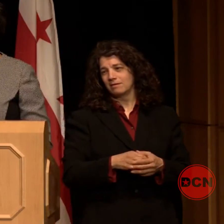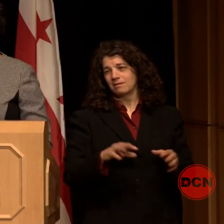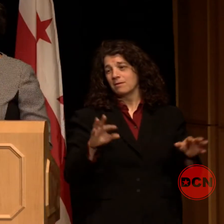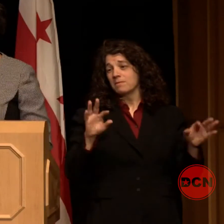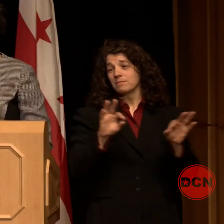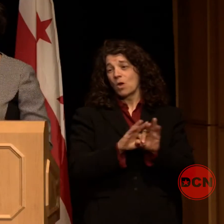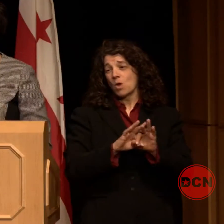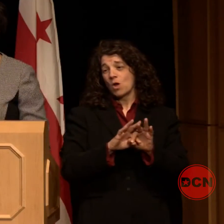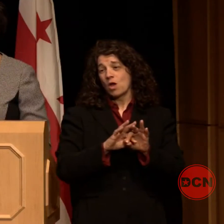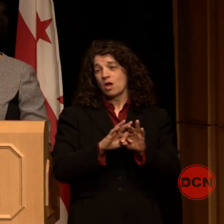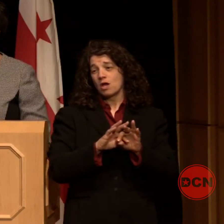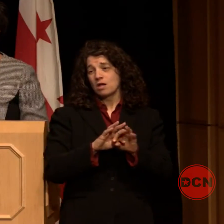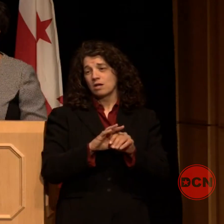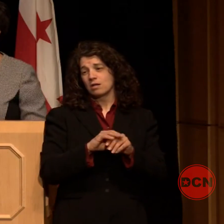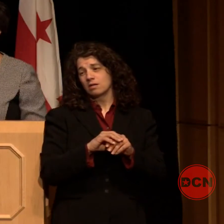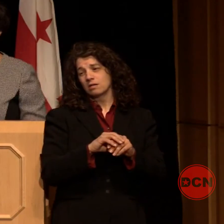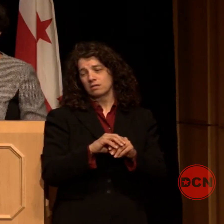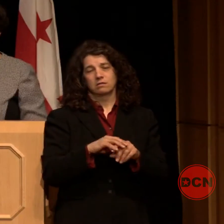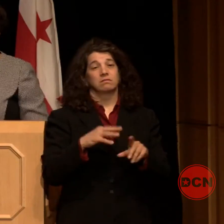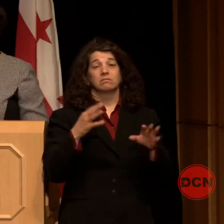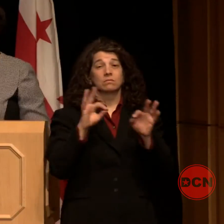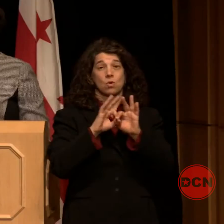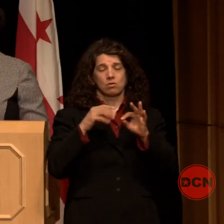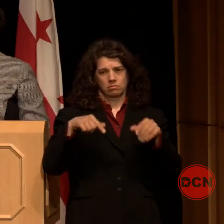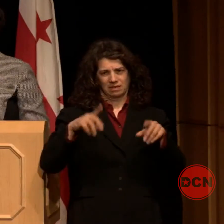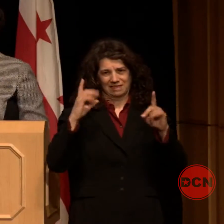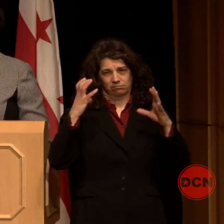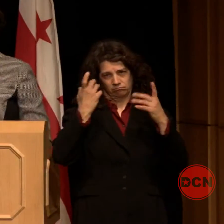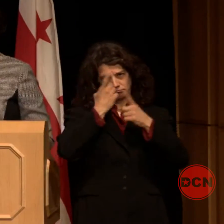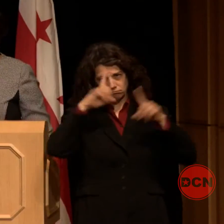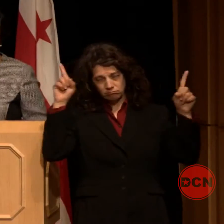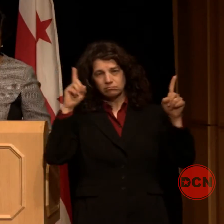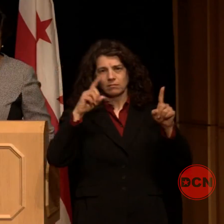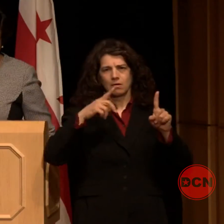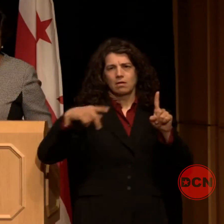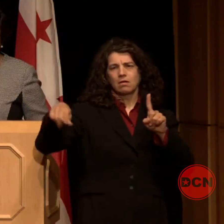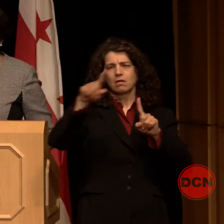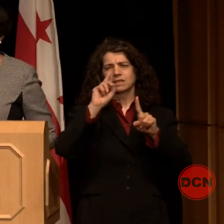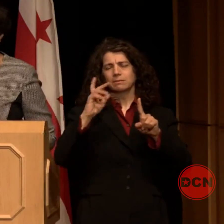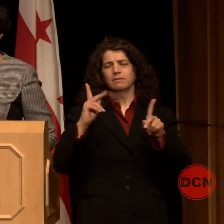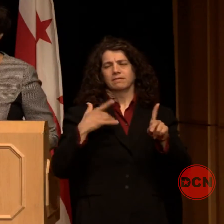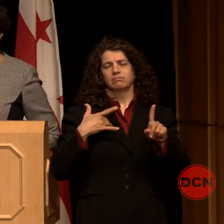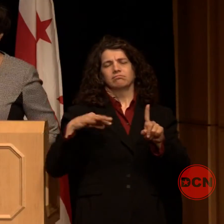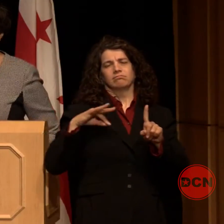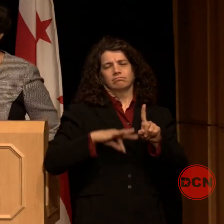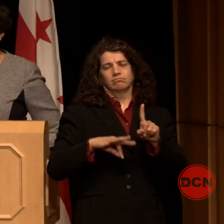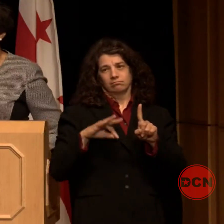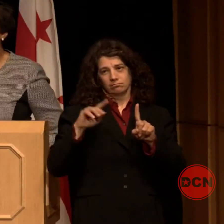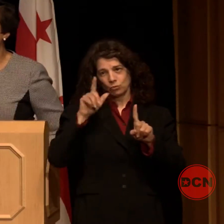THE PEOPLE OF THE DISTRICT OF COLUMBIA. AND THAT IS WHAT THEY HAVE DONE VERY WELL.